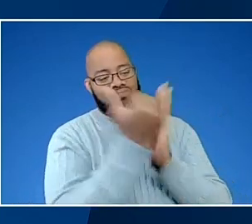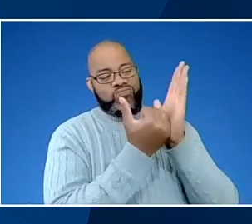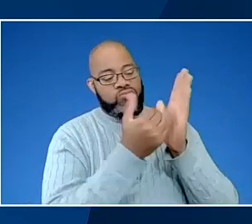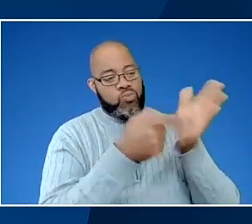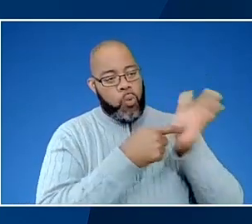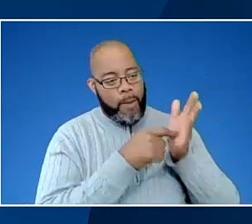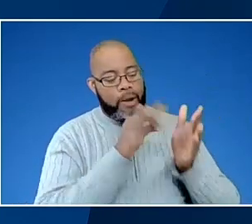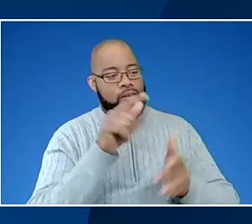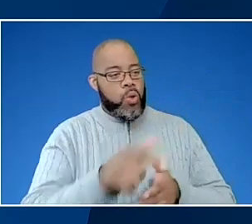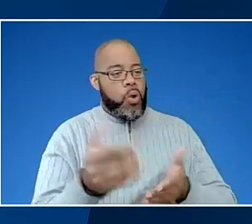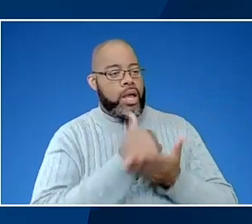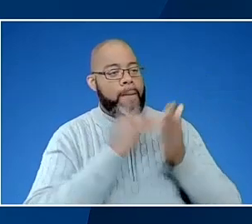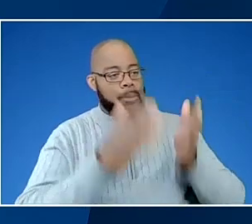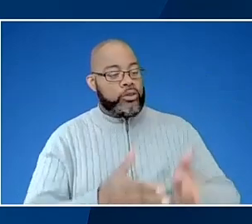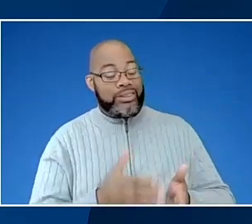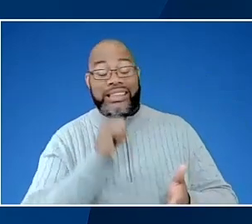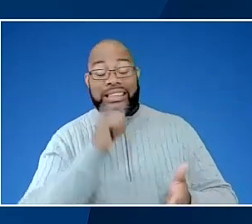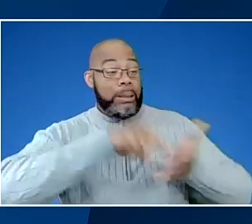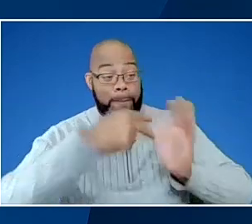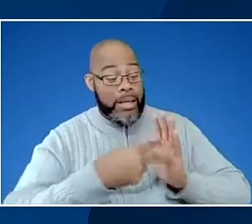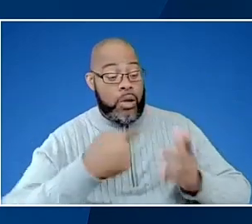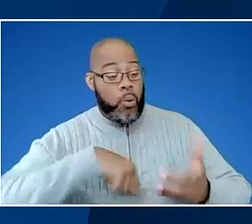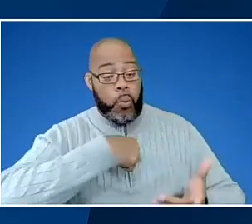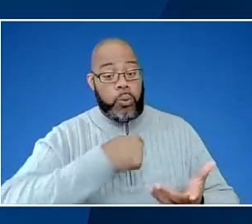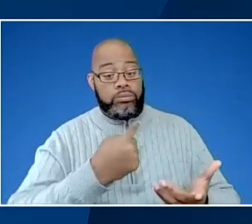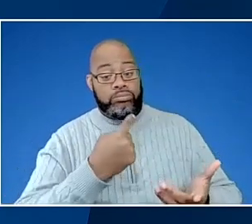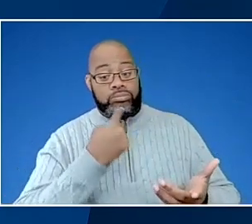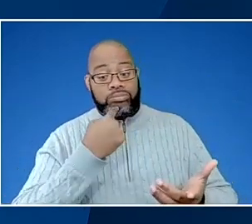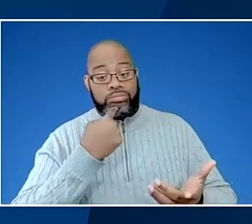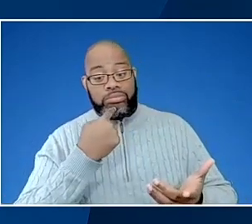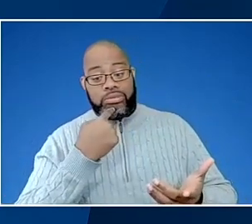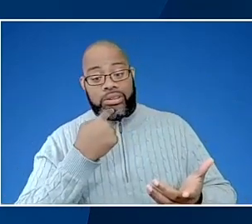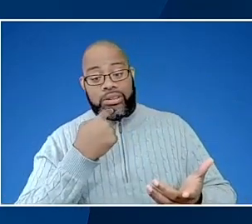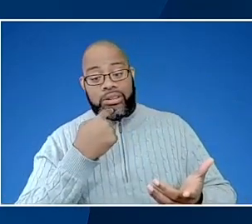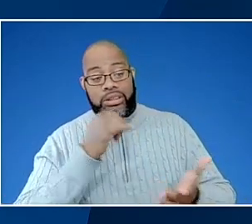individual is? That does not mean that we would say that that- you know, that we would include Pell eligibility in that,